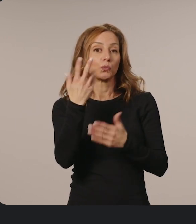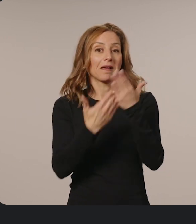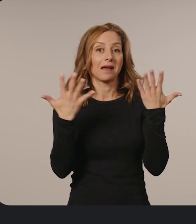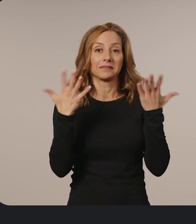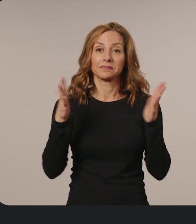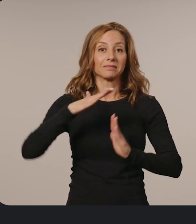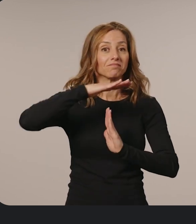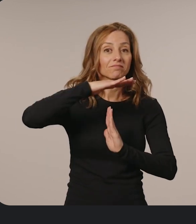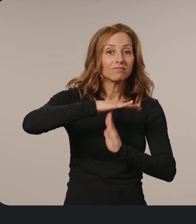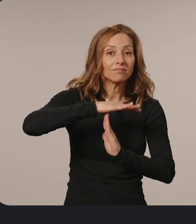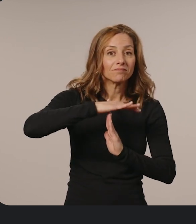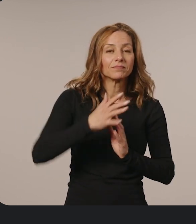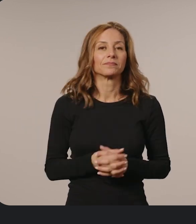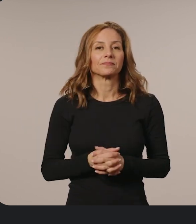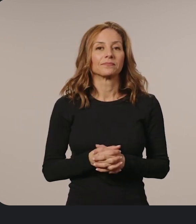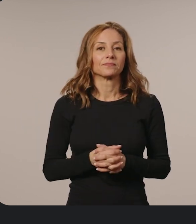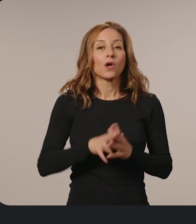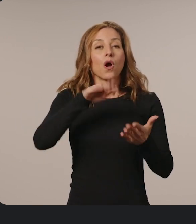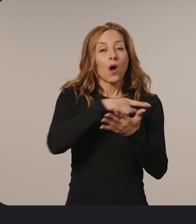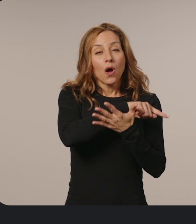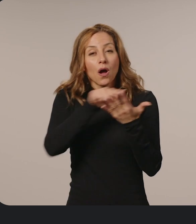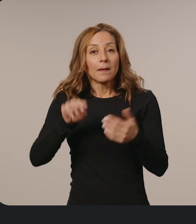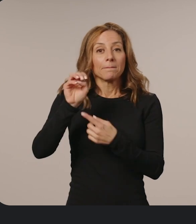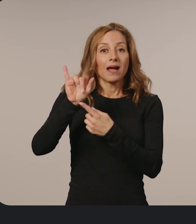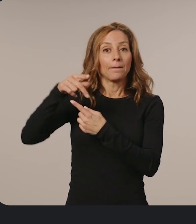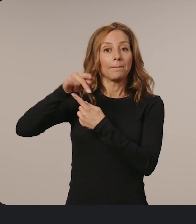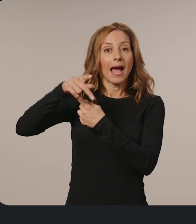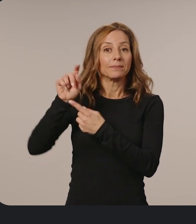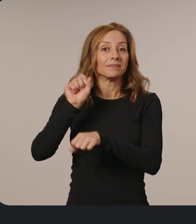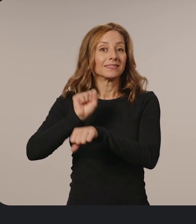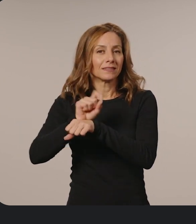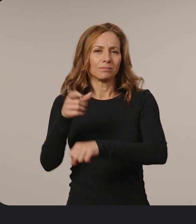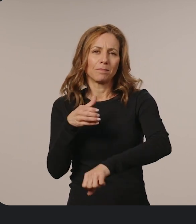and two-hand gestures like timeout. All these MediaPipe tasks are powered